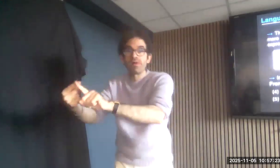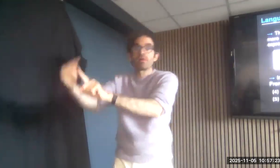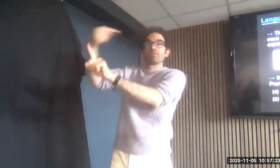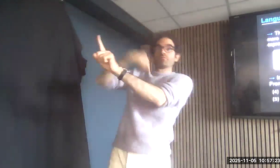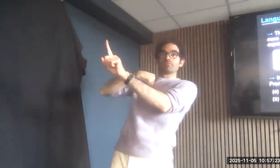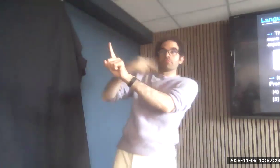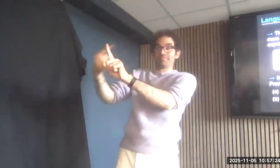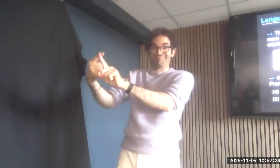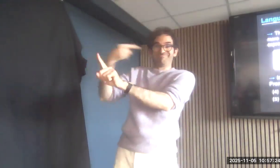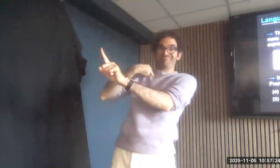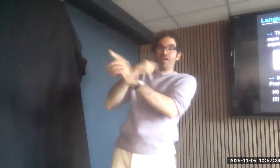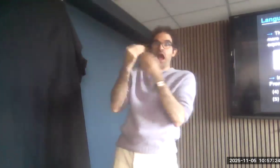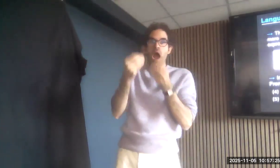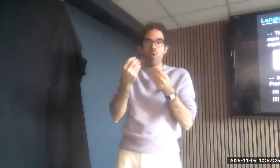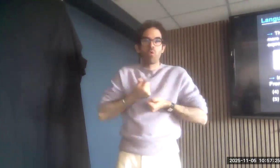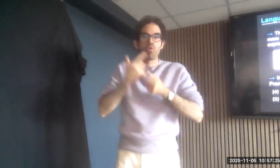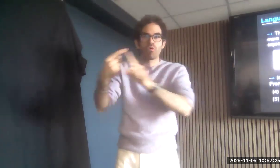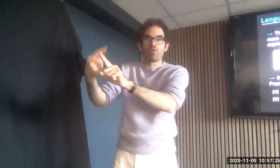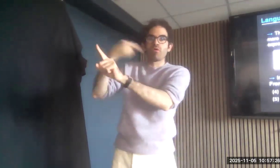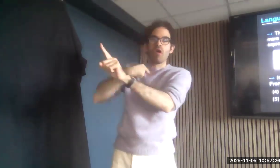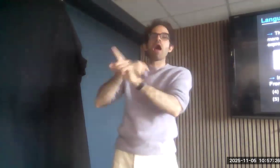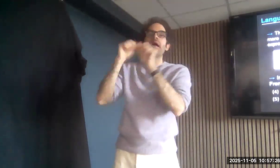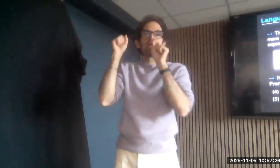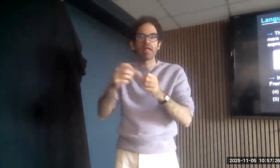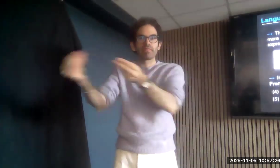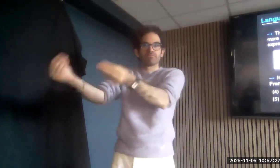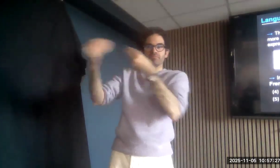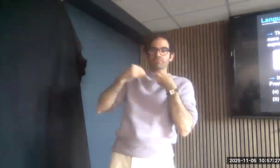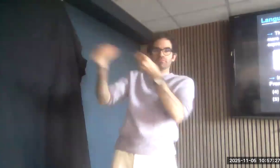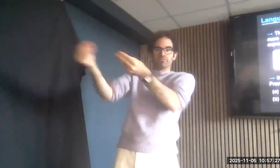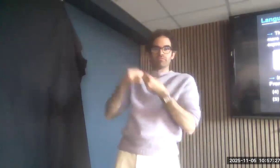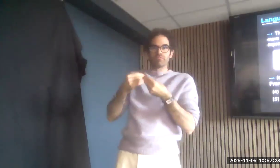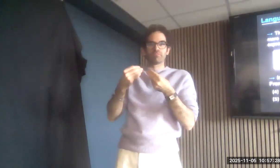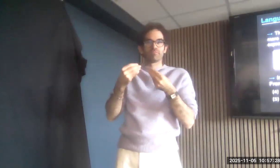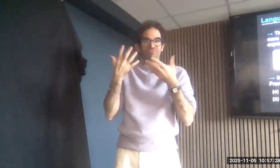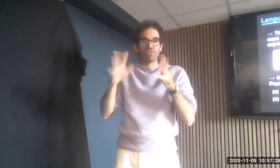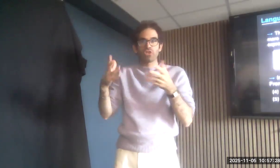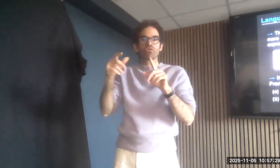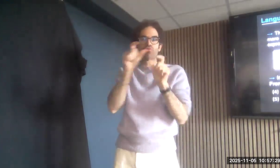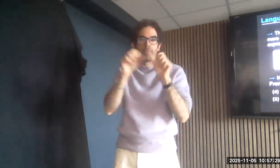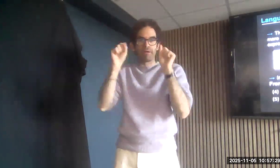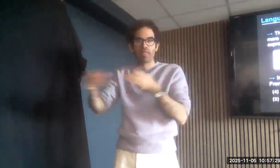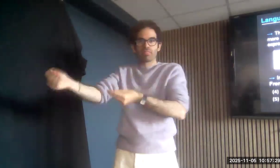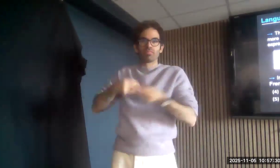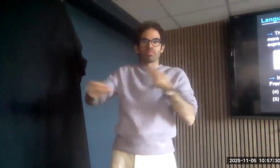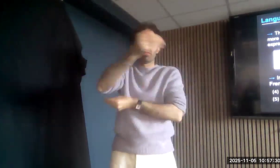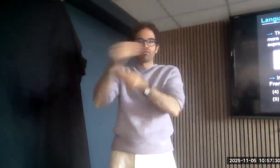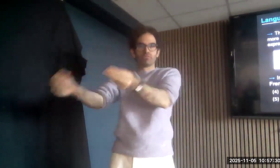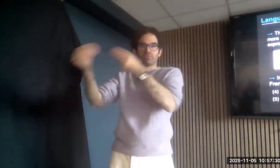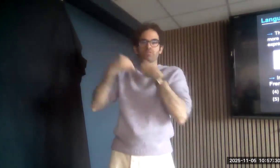So, if something happens to me, how do we express that directionality?